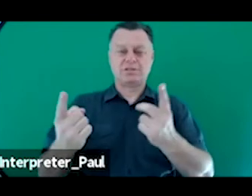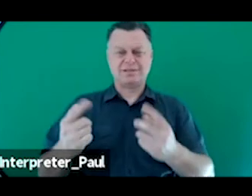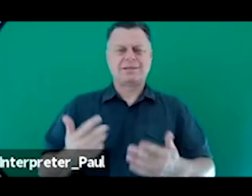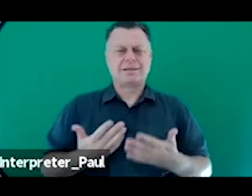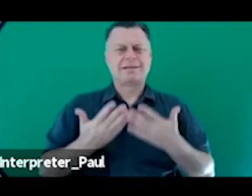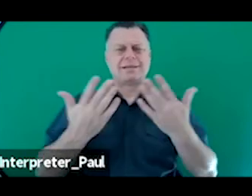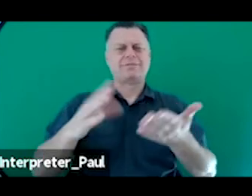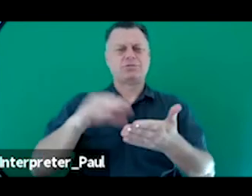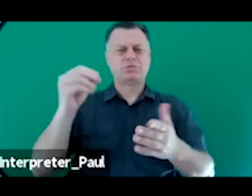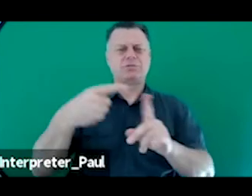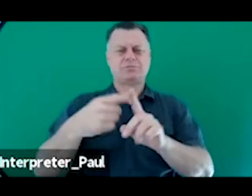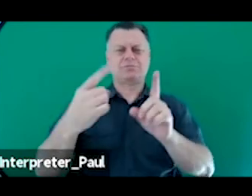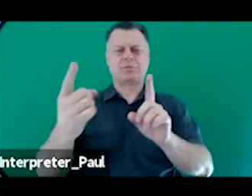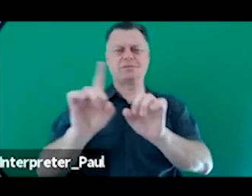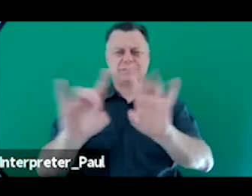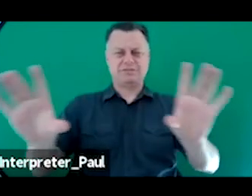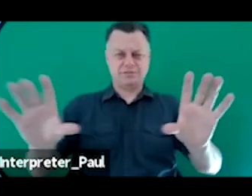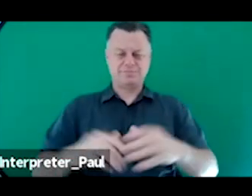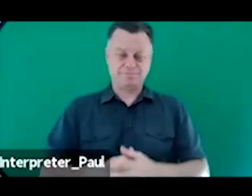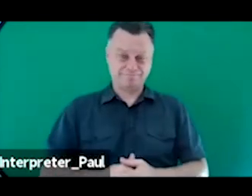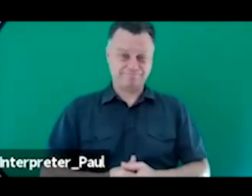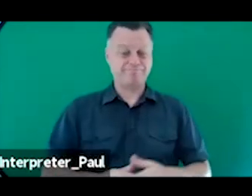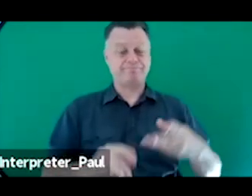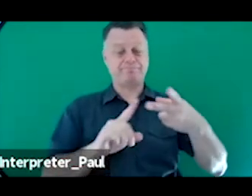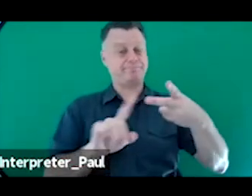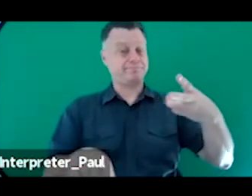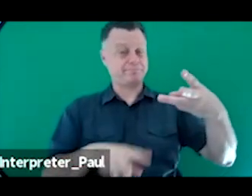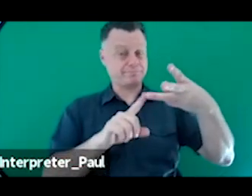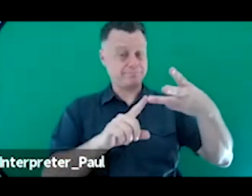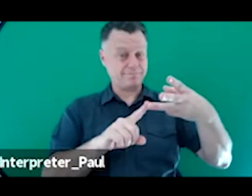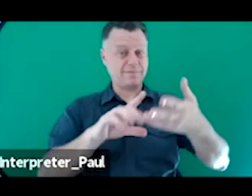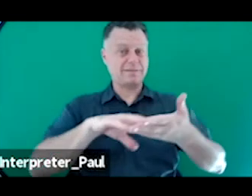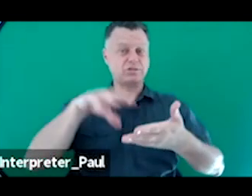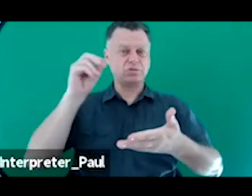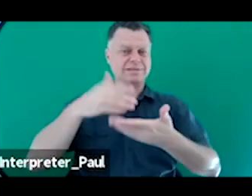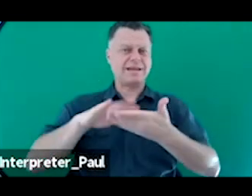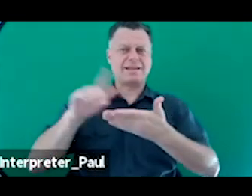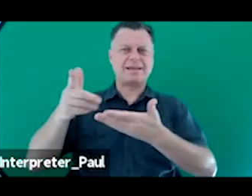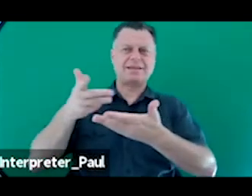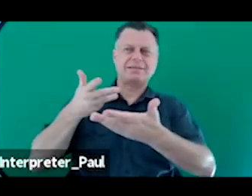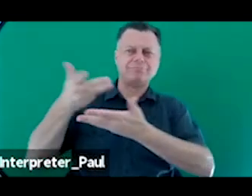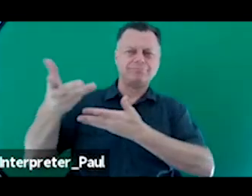The third part is, how do students interact with the institution where we serve? This